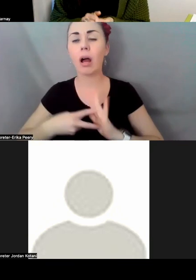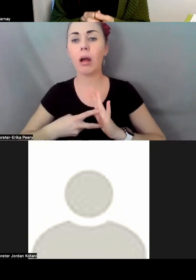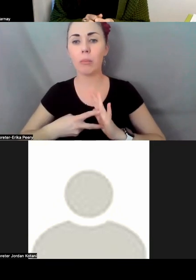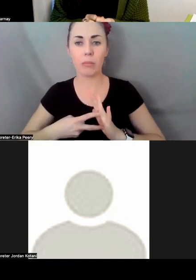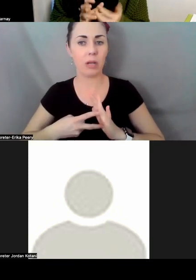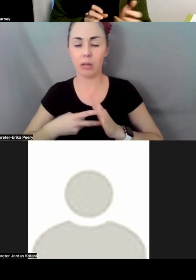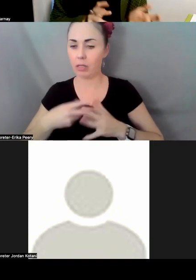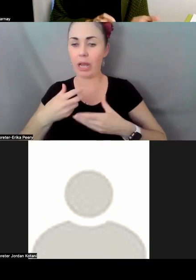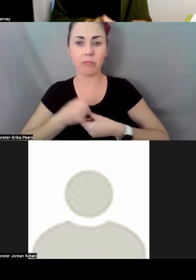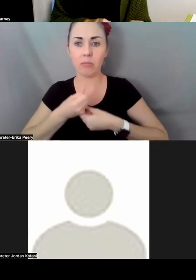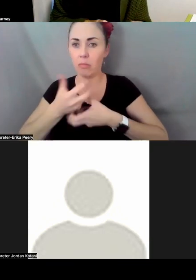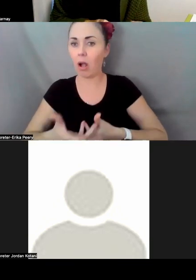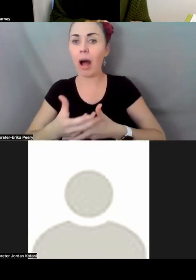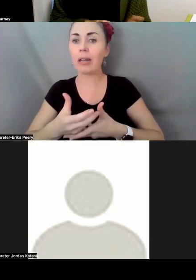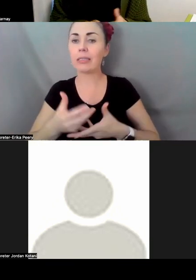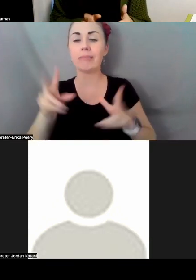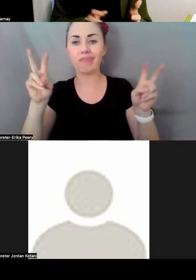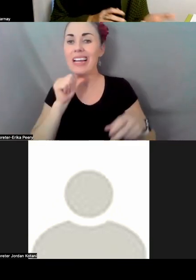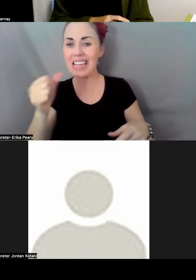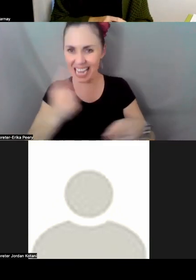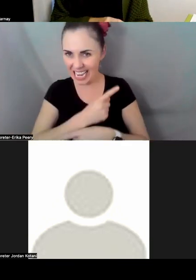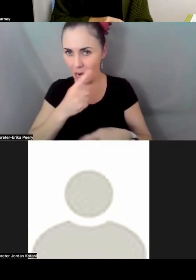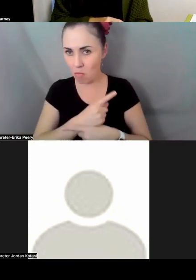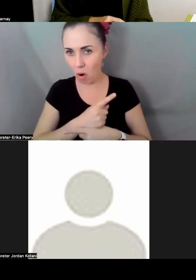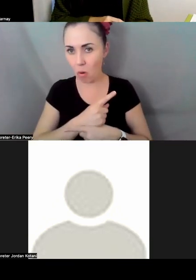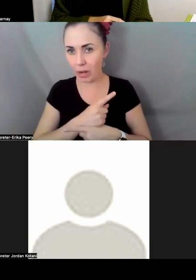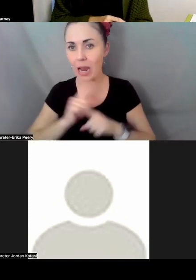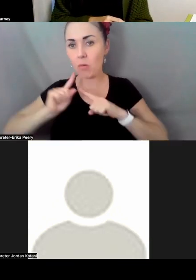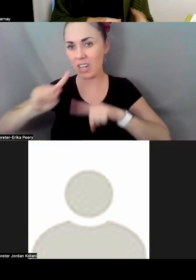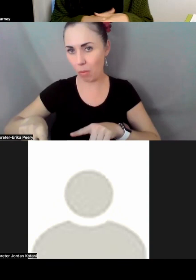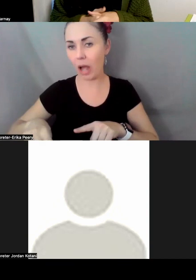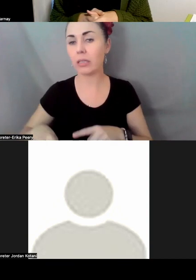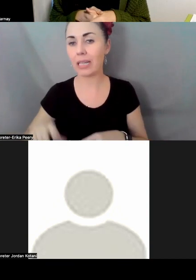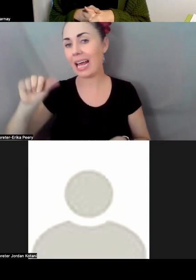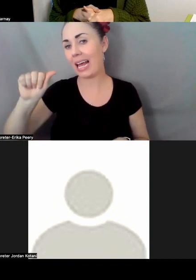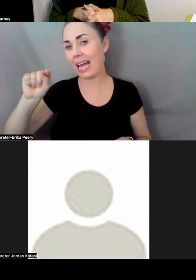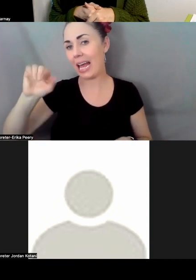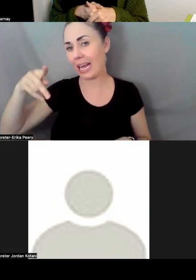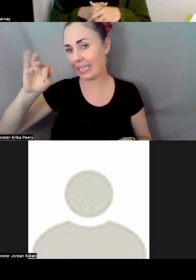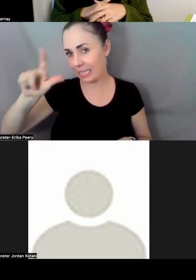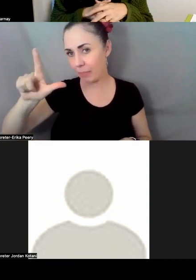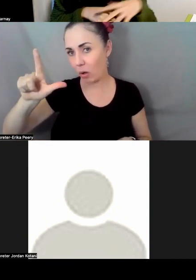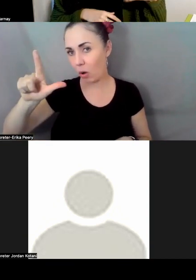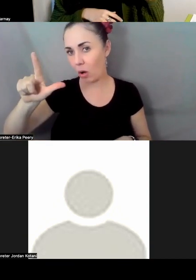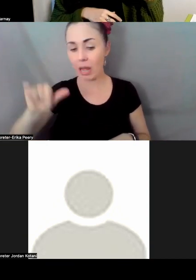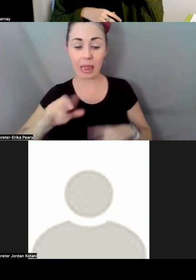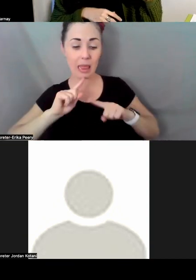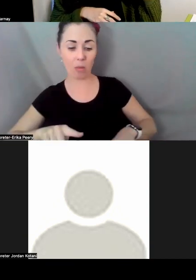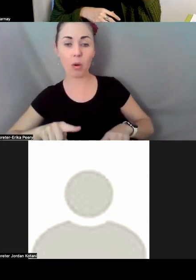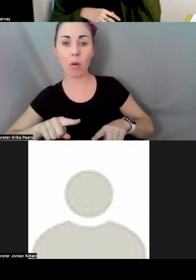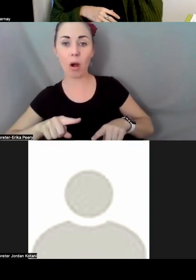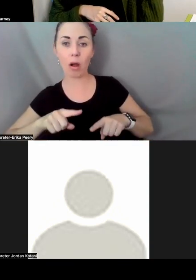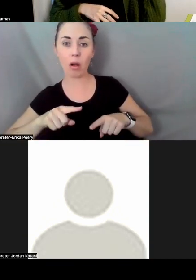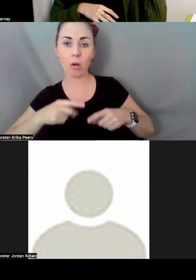is viewed as inappropriate or atypical response. Those responses can do what we call hyposensitive.